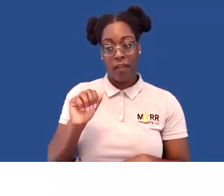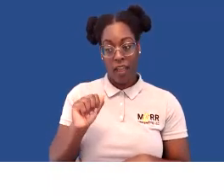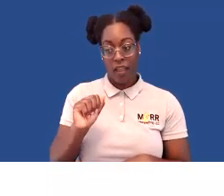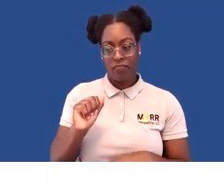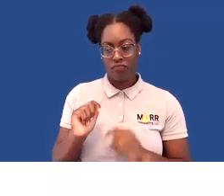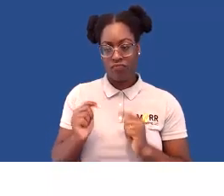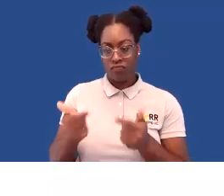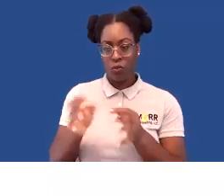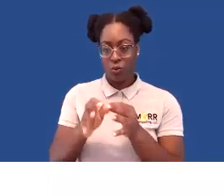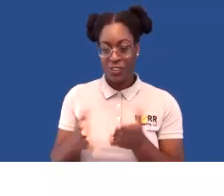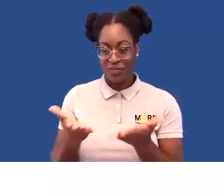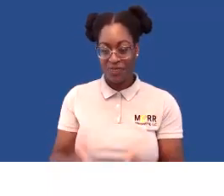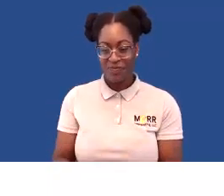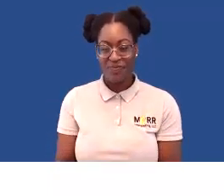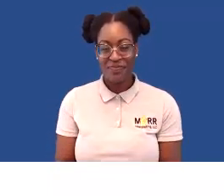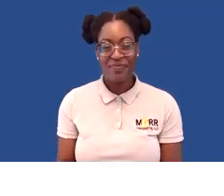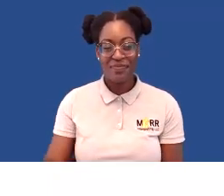And I think it's important to note that